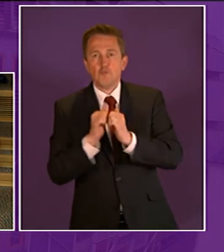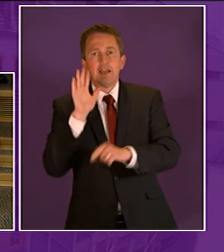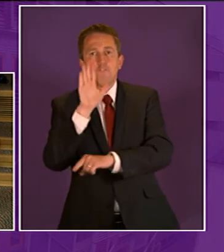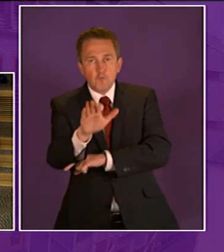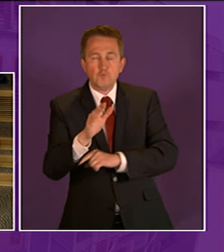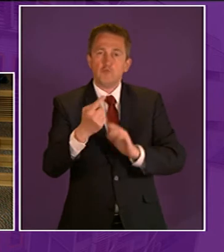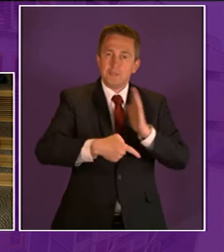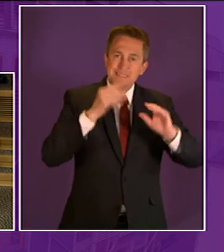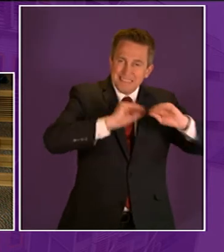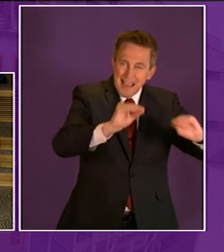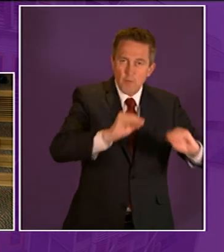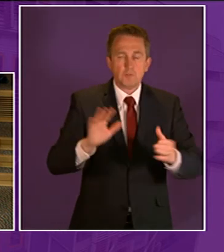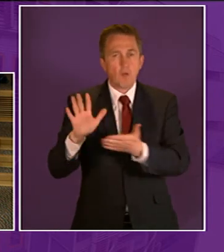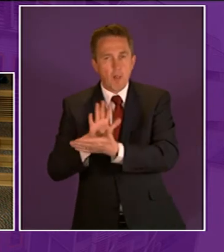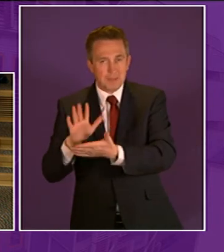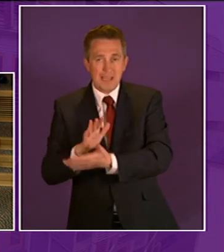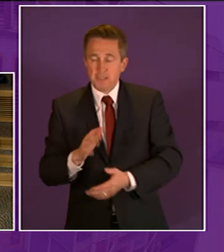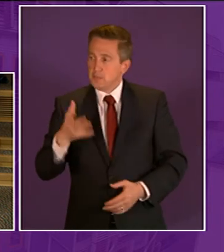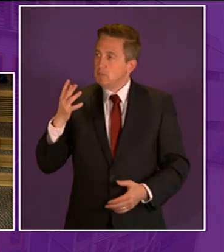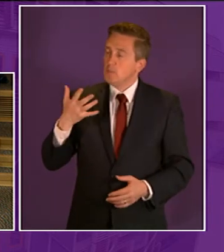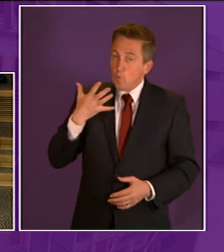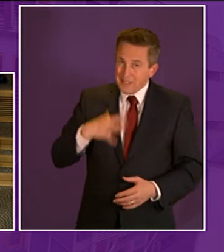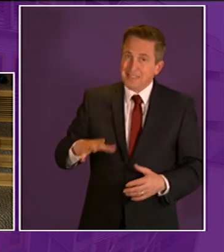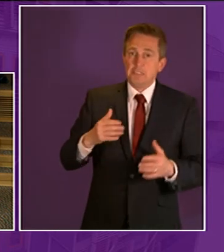of lecturers, there is no prospect of agreement.